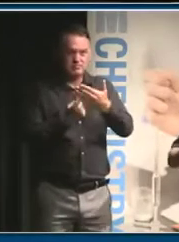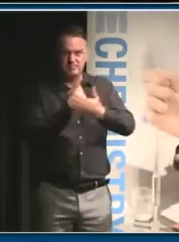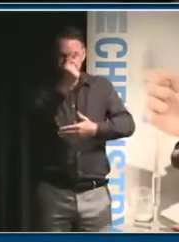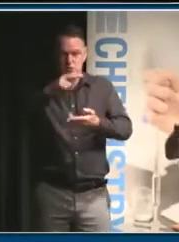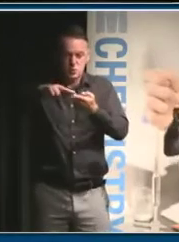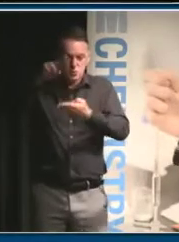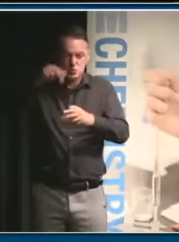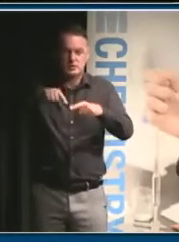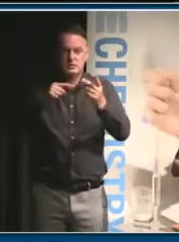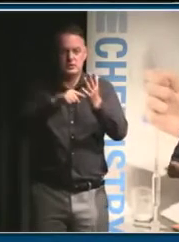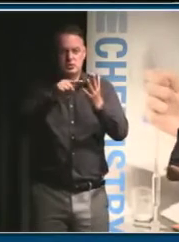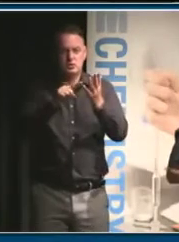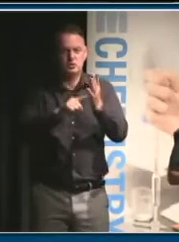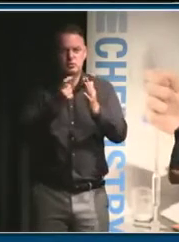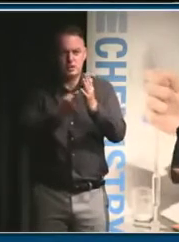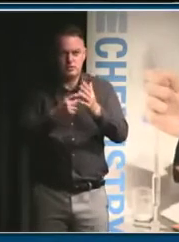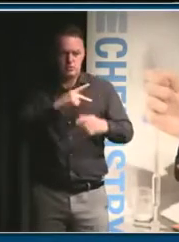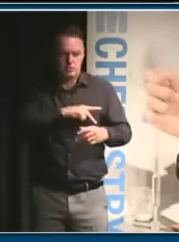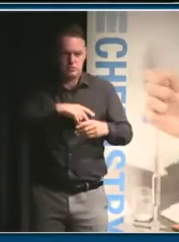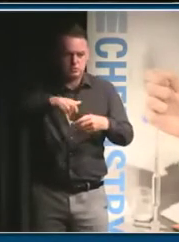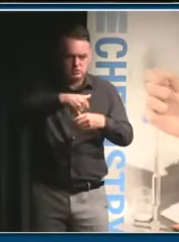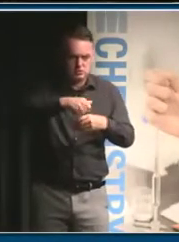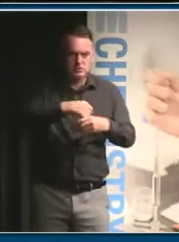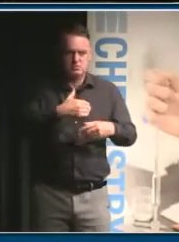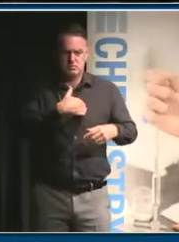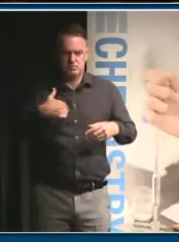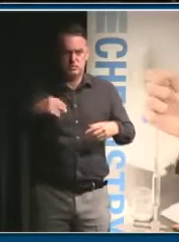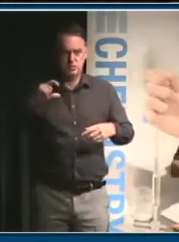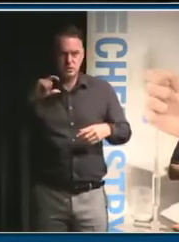of tumours and professional chemists, elevated breast cancer mortality on professional chemists.